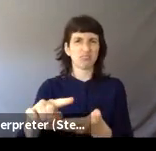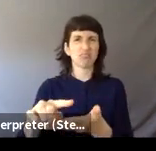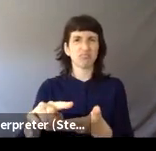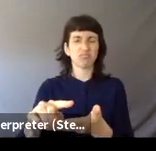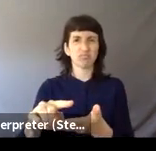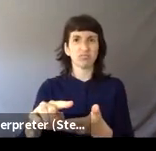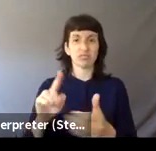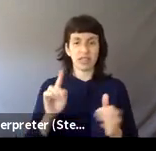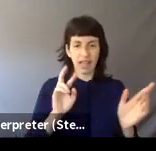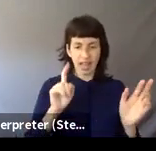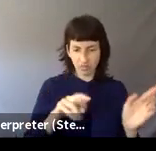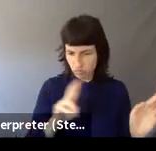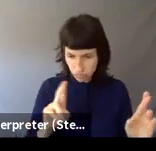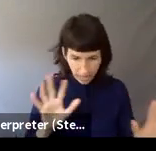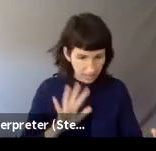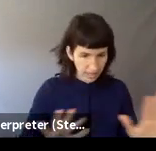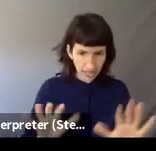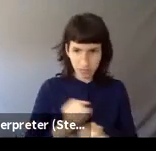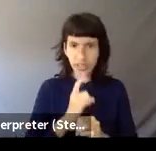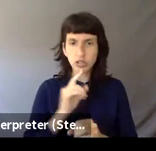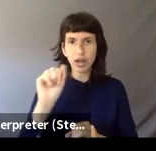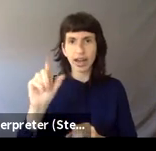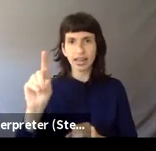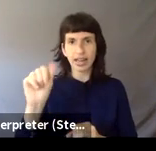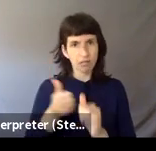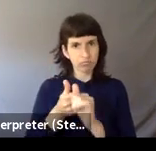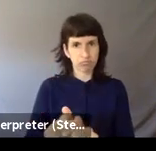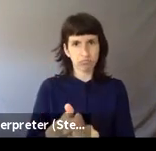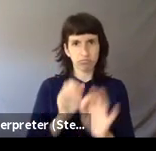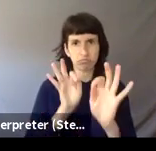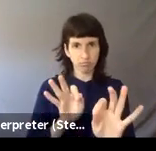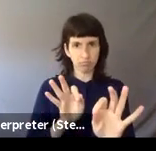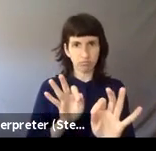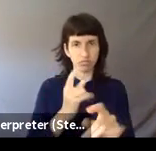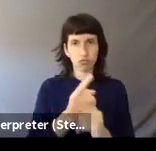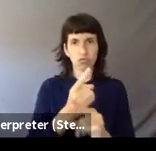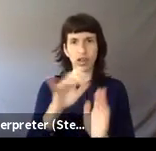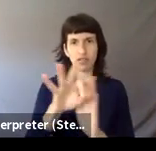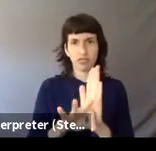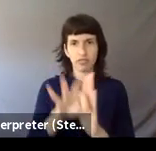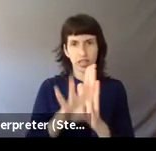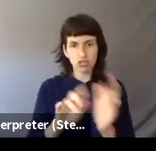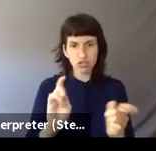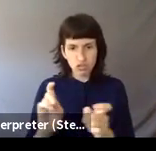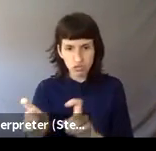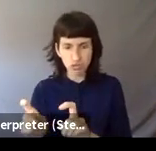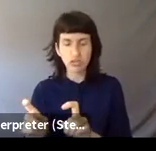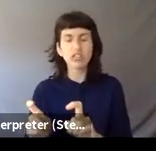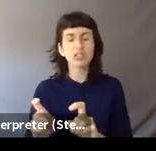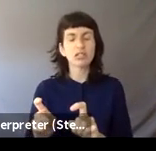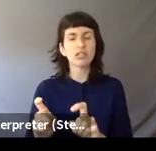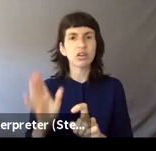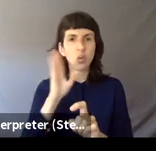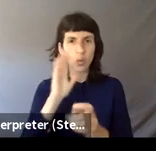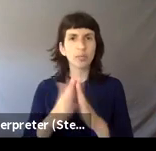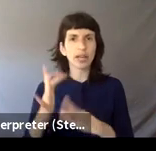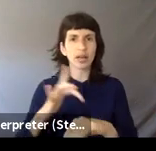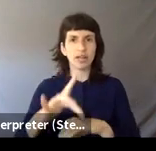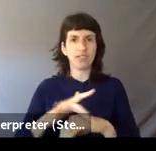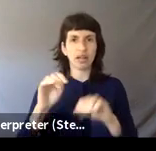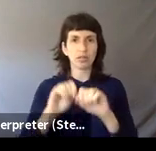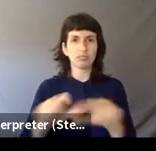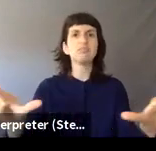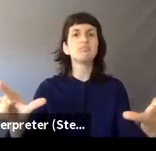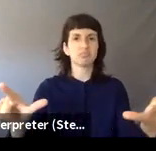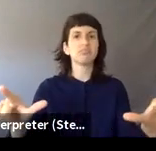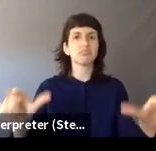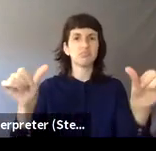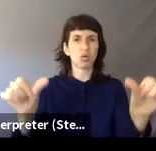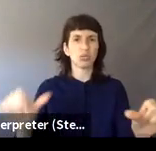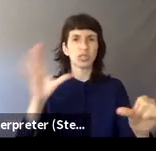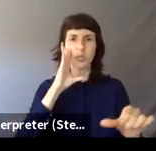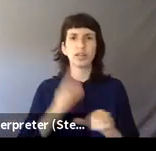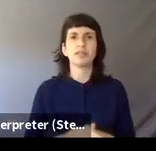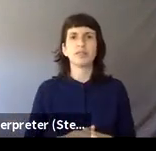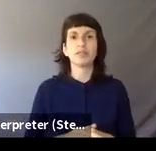The slide decks for today will be posted in the chat, if they rant already they'll be there pretty soon. The videos today will be posted and available over the course of the next week. So those,